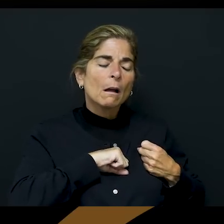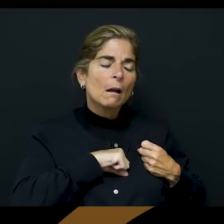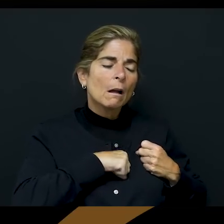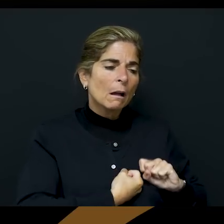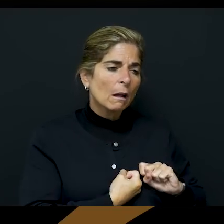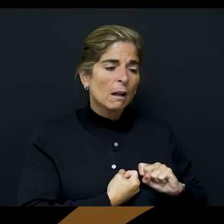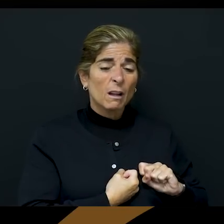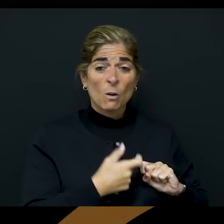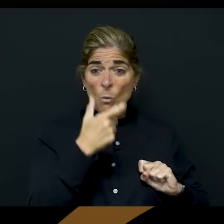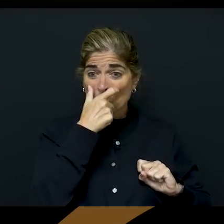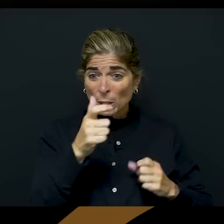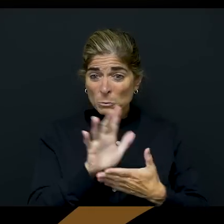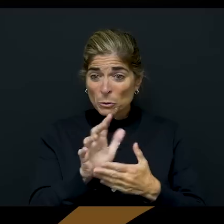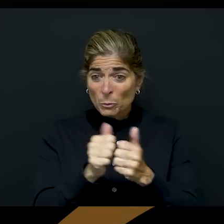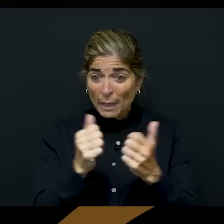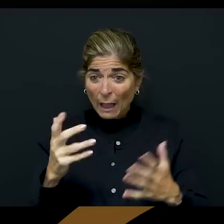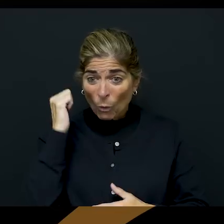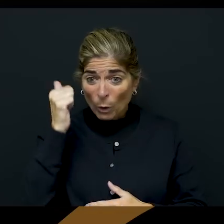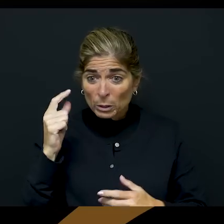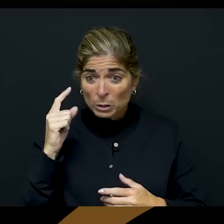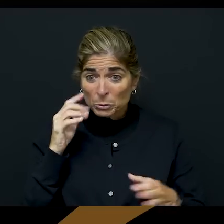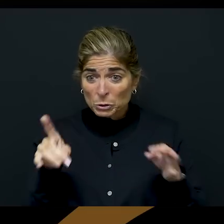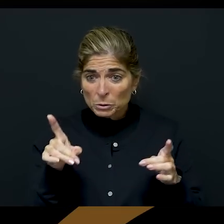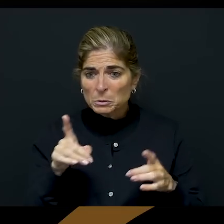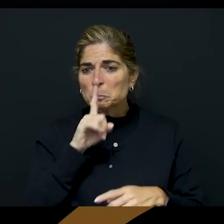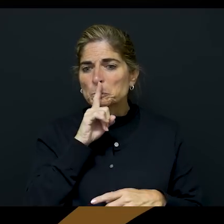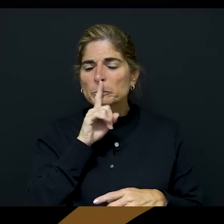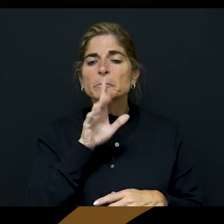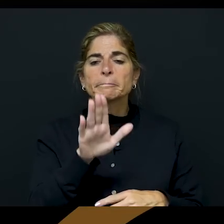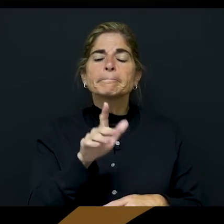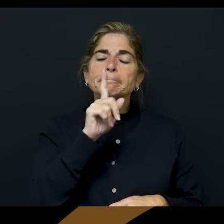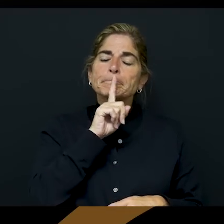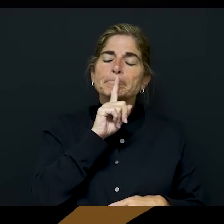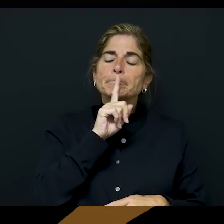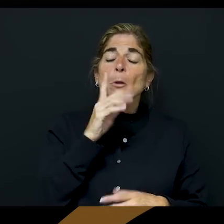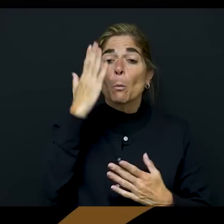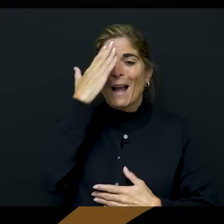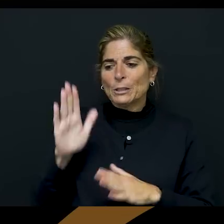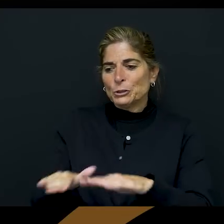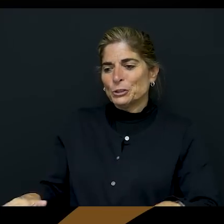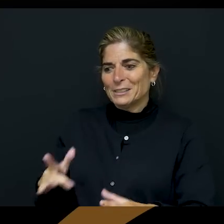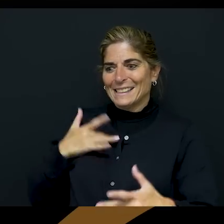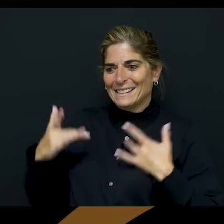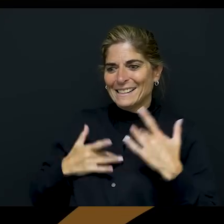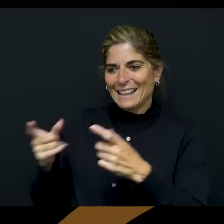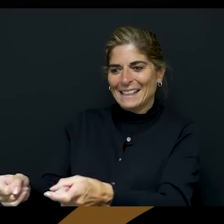Normally I never watch a movie without audio description, but this one time I said I will watch the movie because my kids